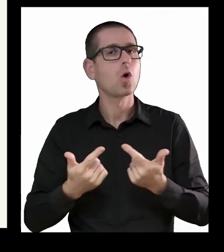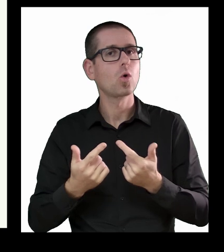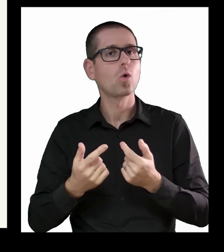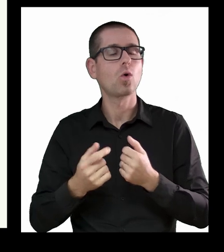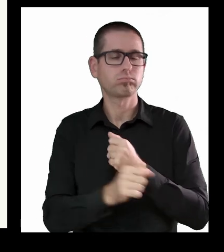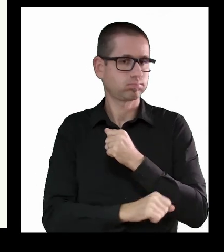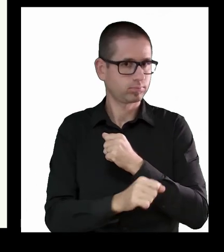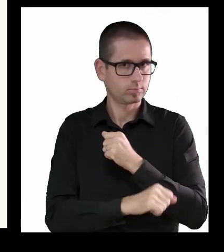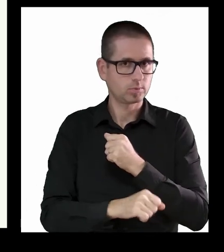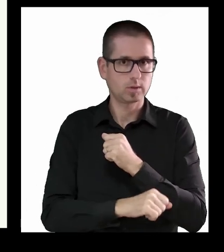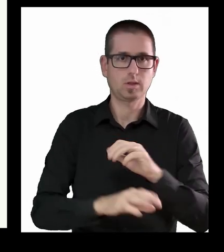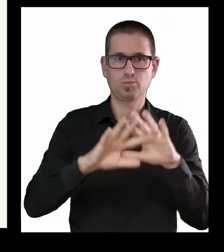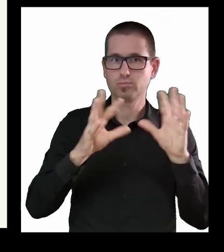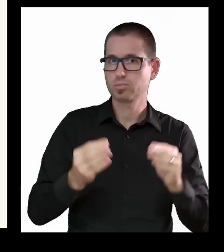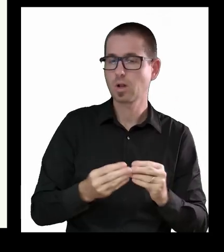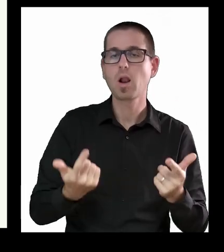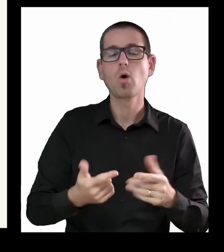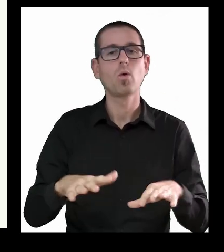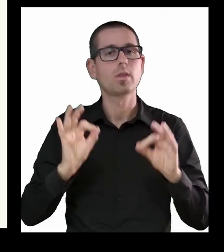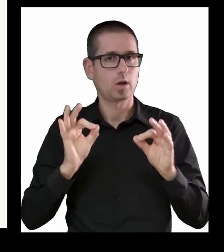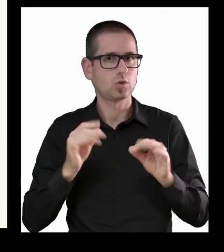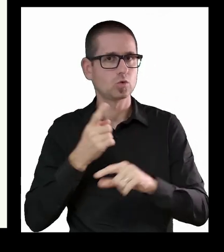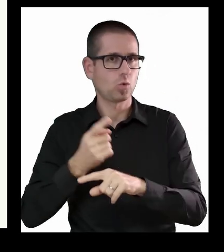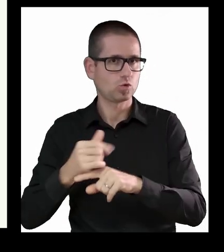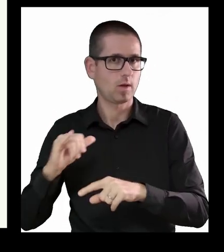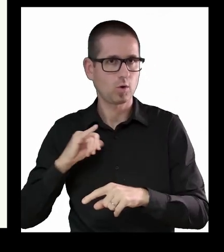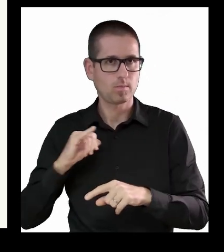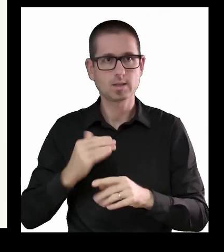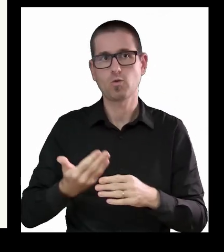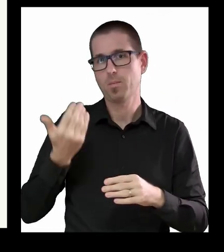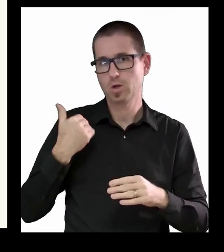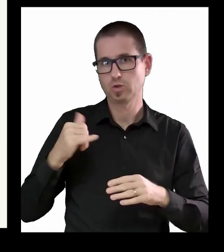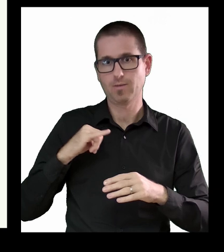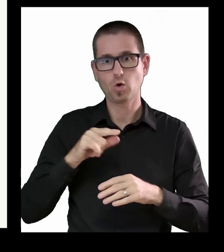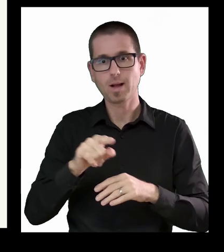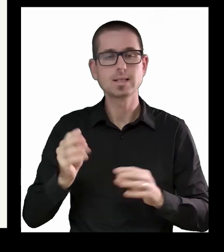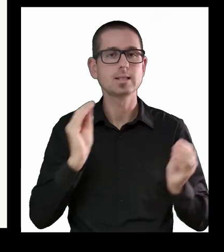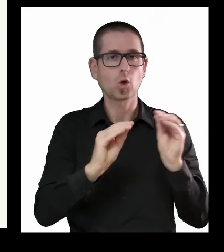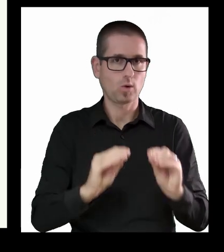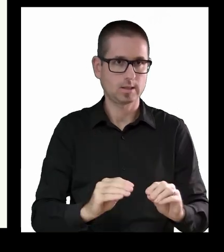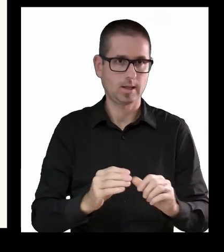to or you can find some information according to the missing information that you have. That was the